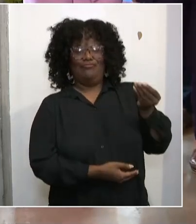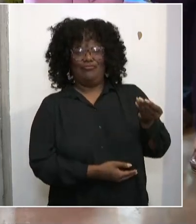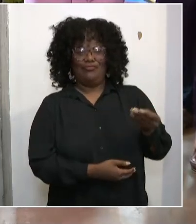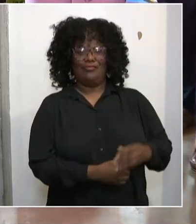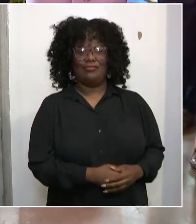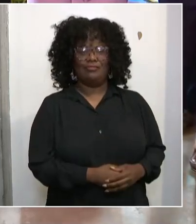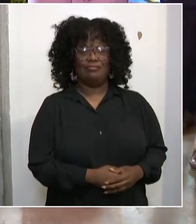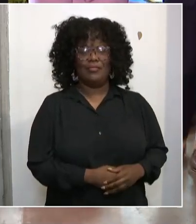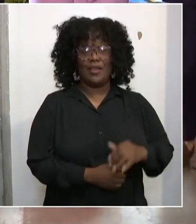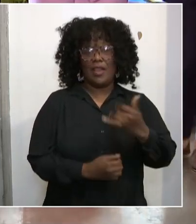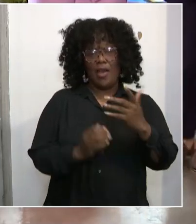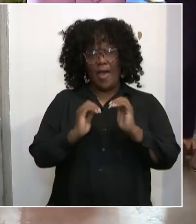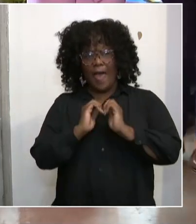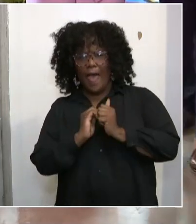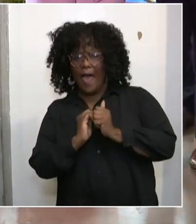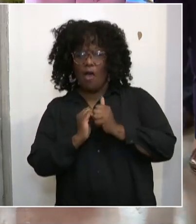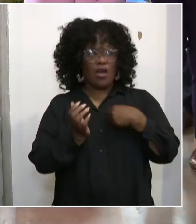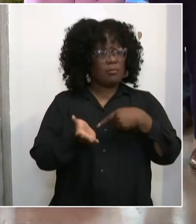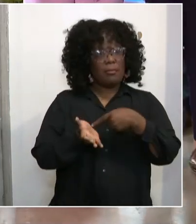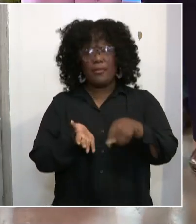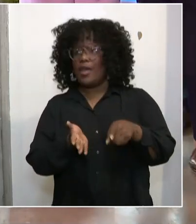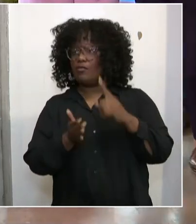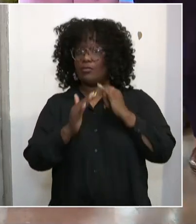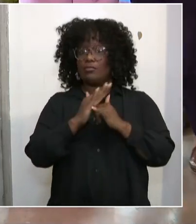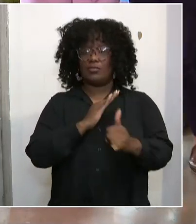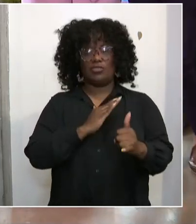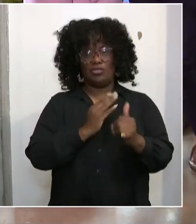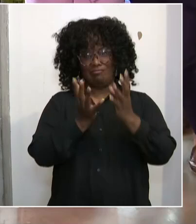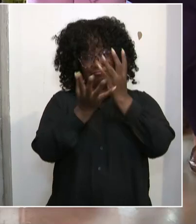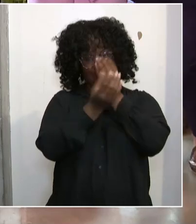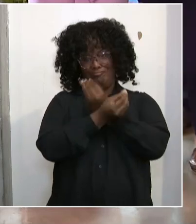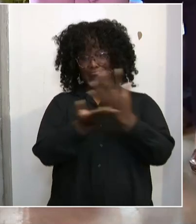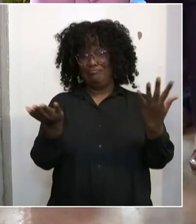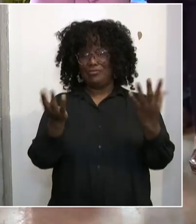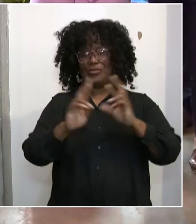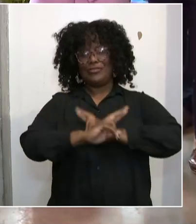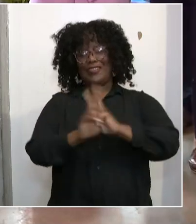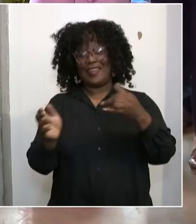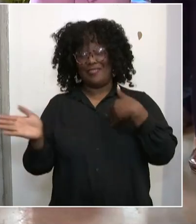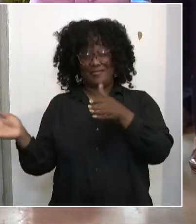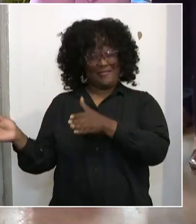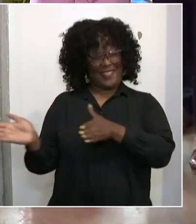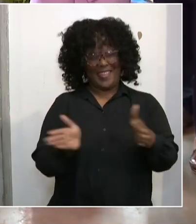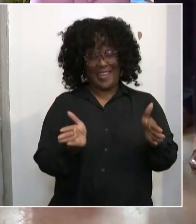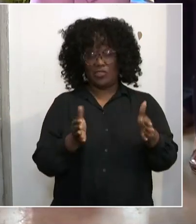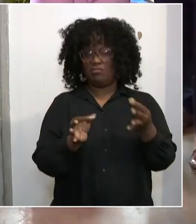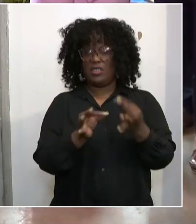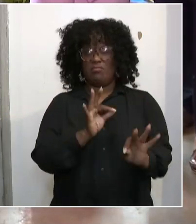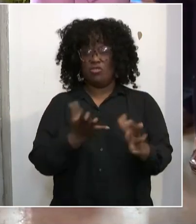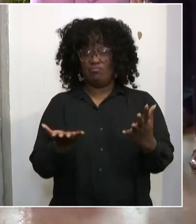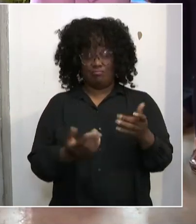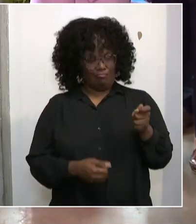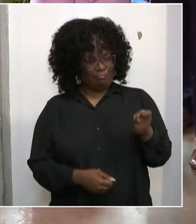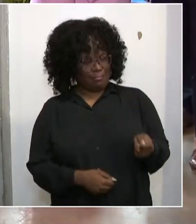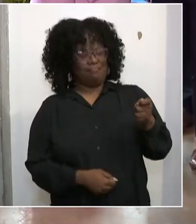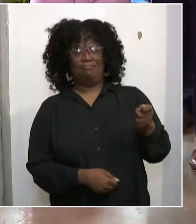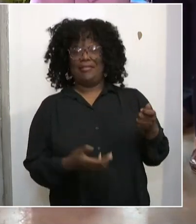you can. Use your credit card, uh, but for residents and visitors coming to Pride, I want to thank my team,